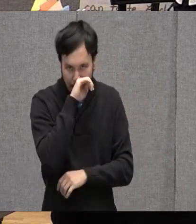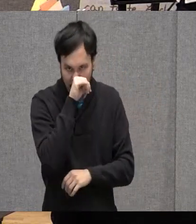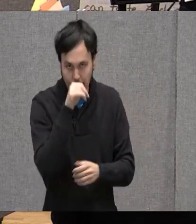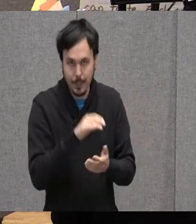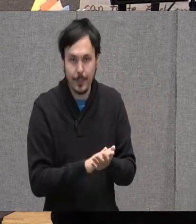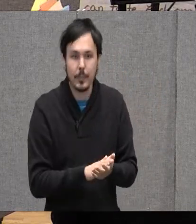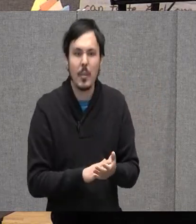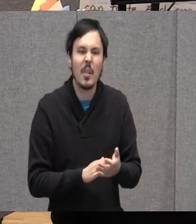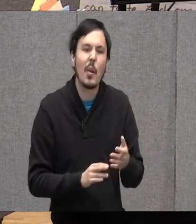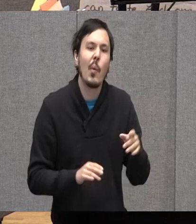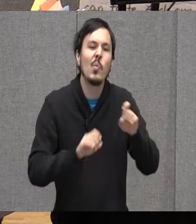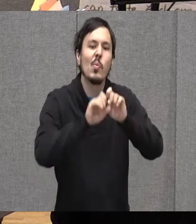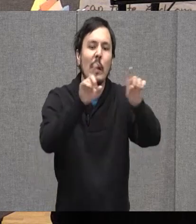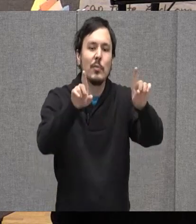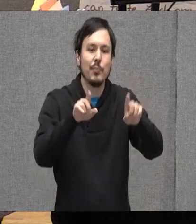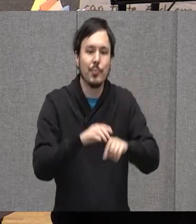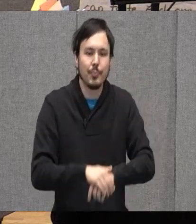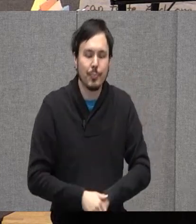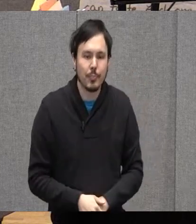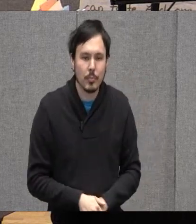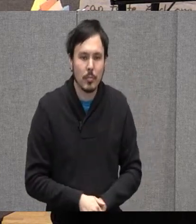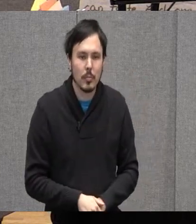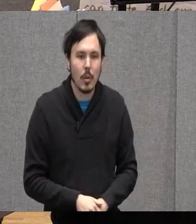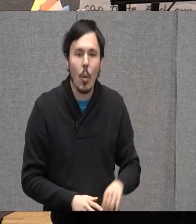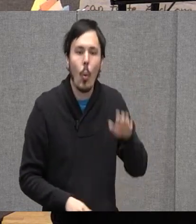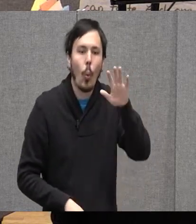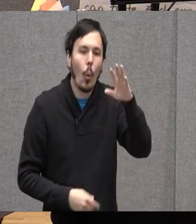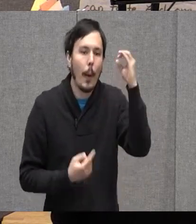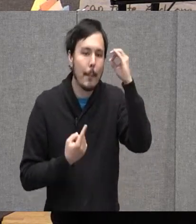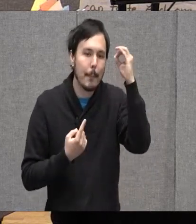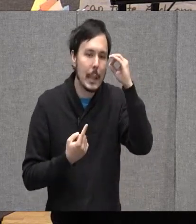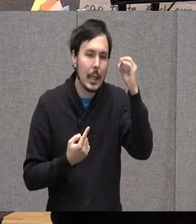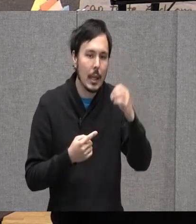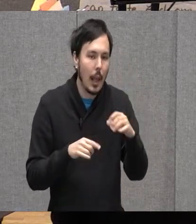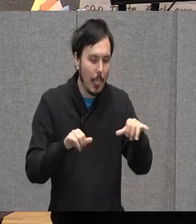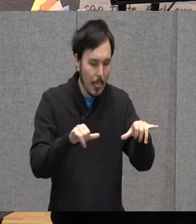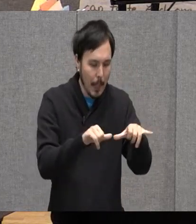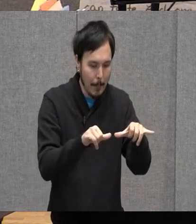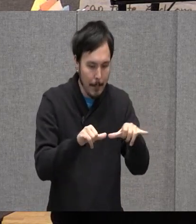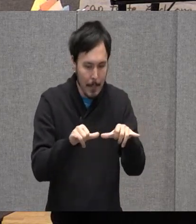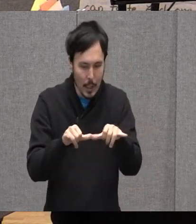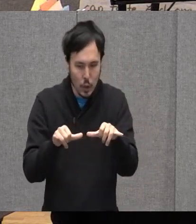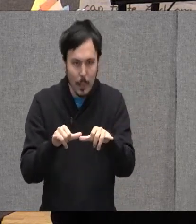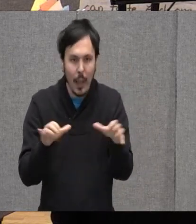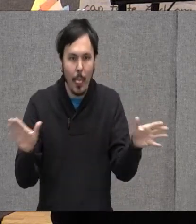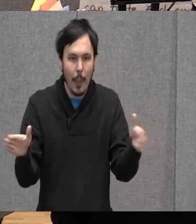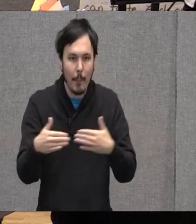Our question for us, it says, what does you think the measurements of the box length, width.